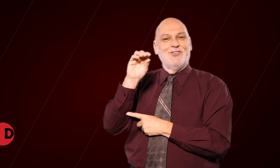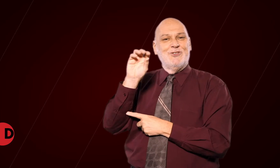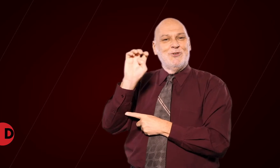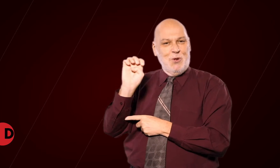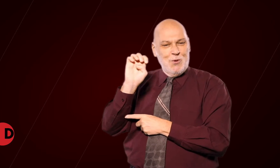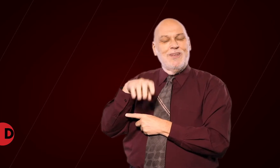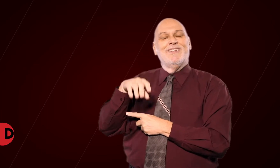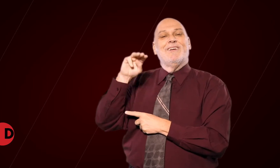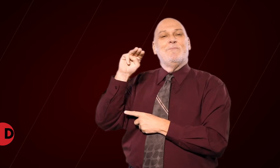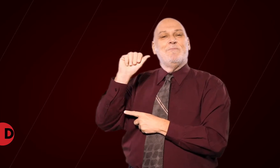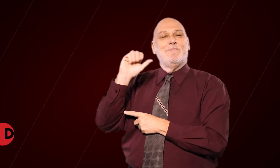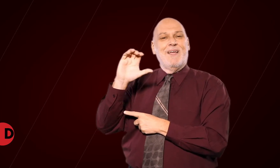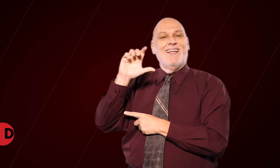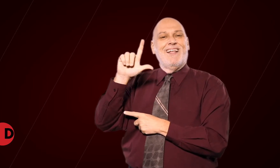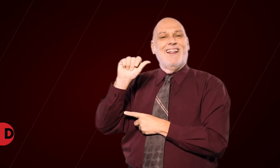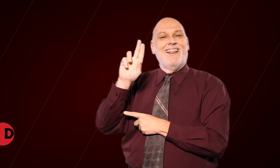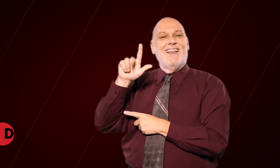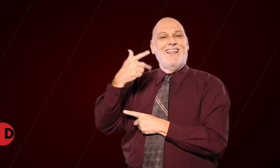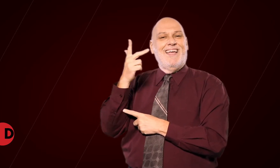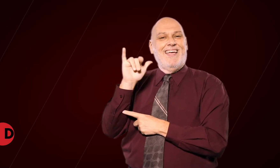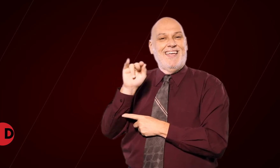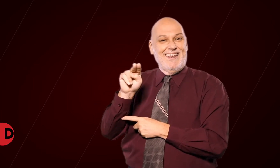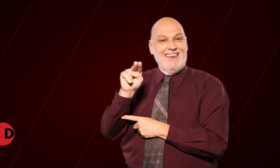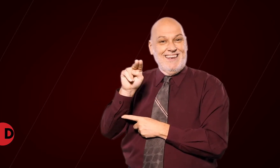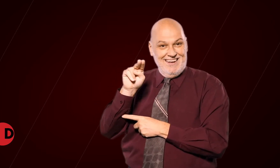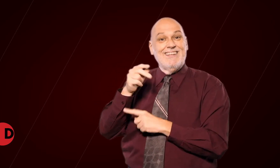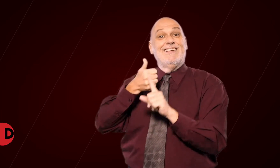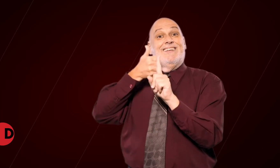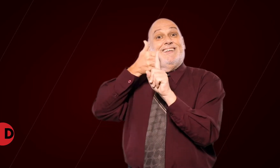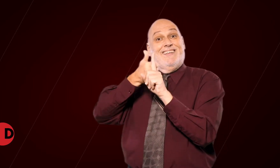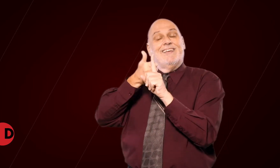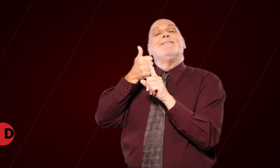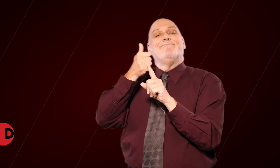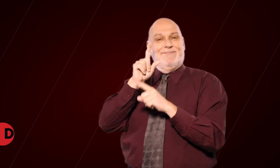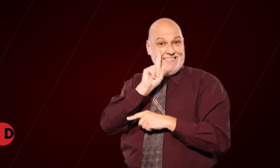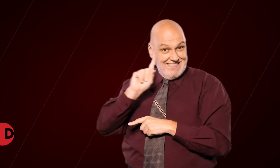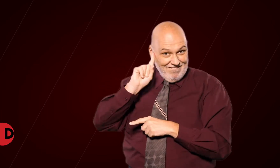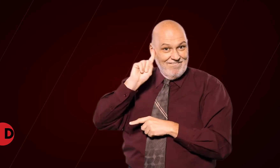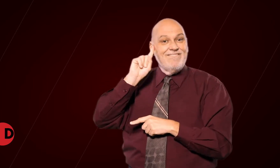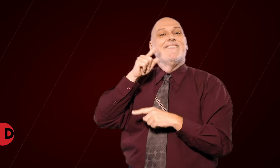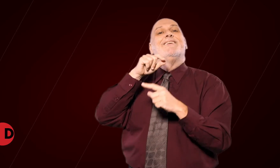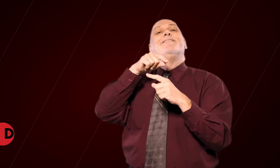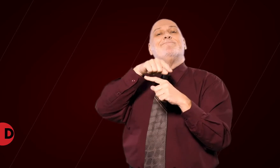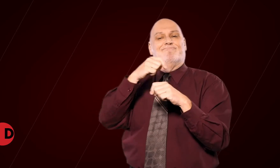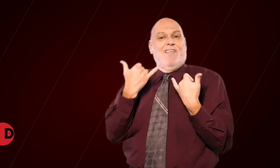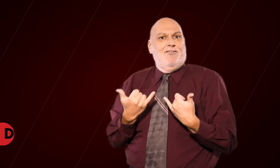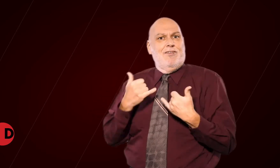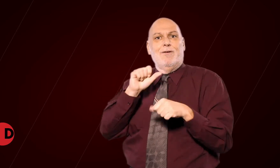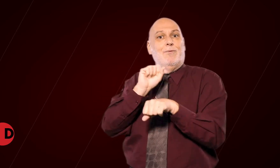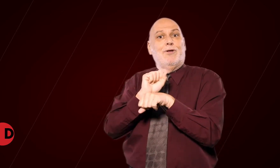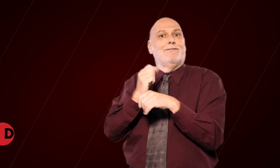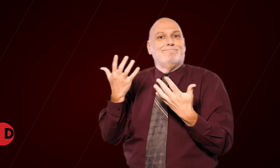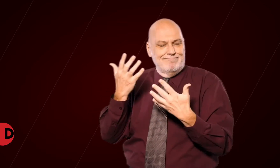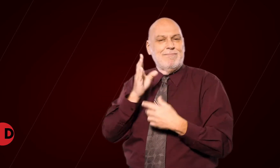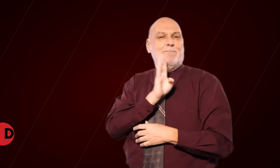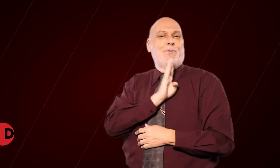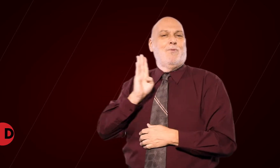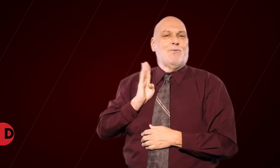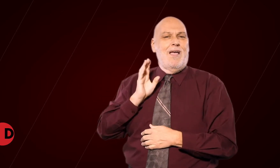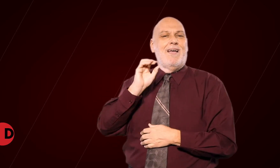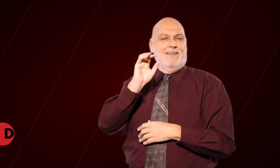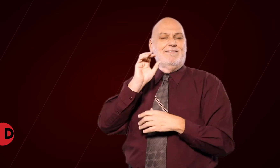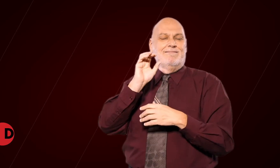The third board member is Dr. Joe McLaughlin who is Deaf,